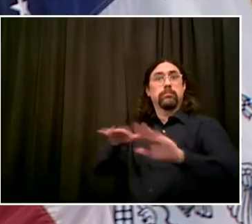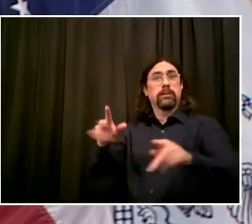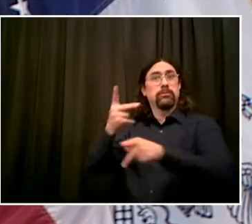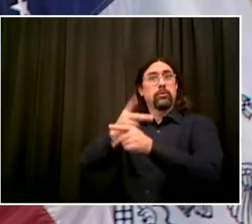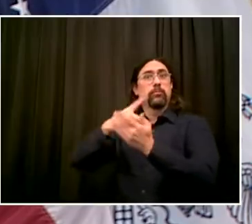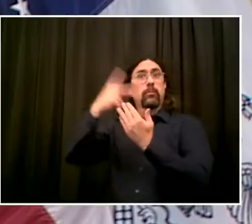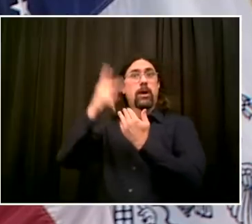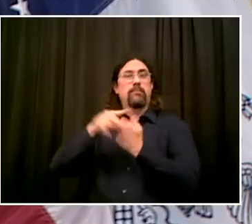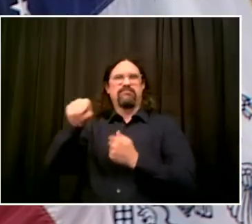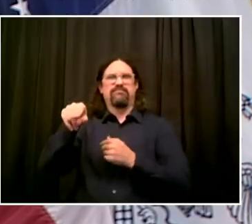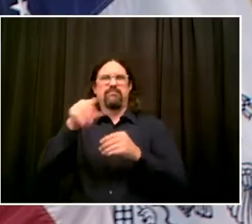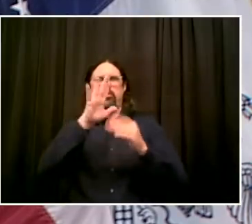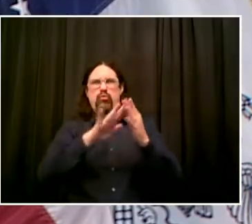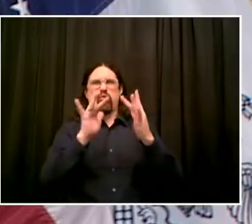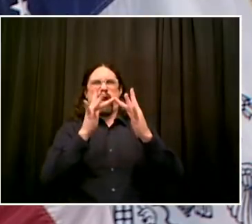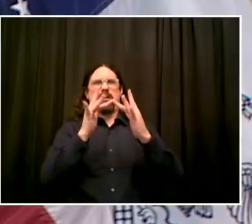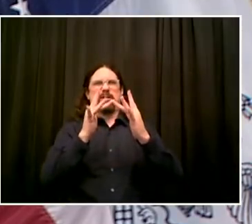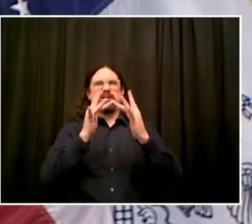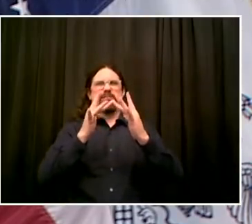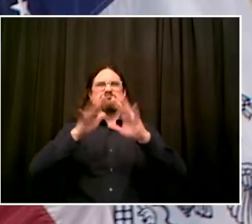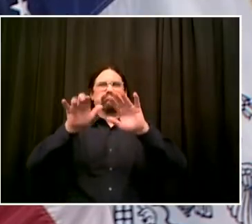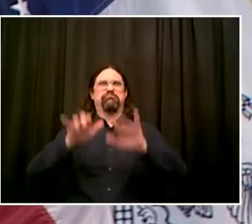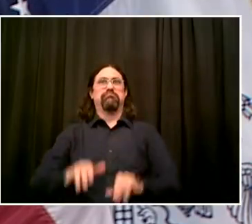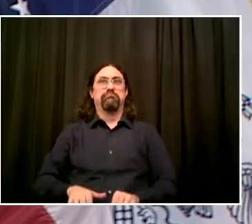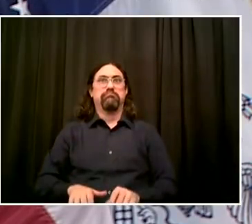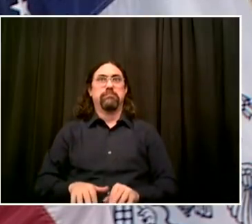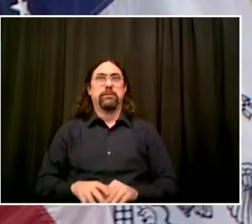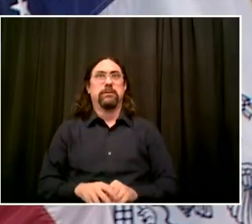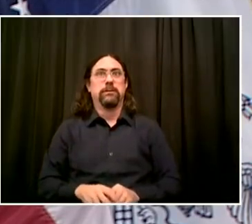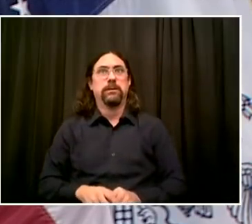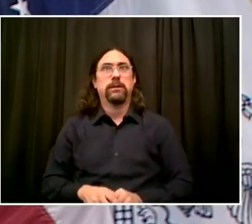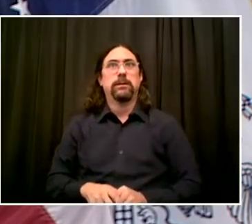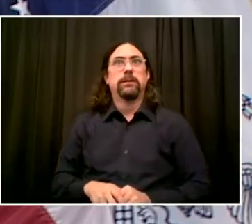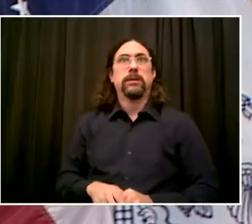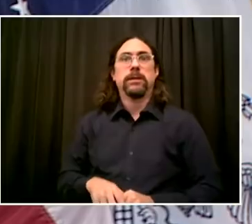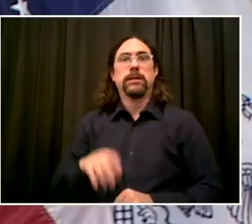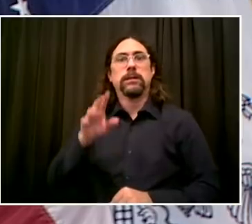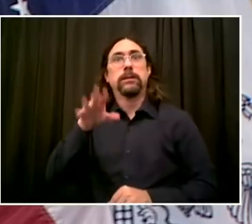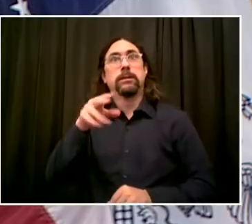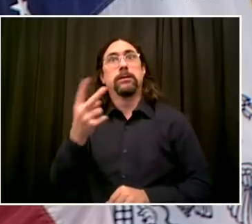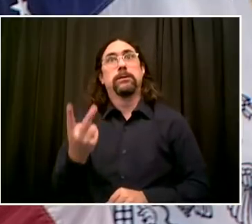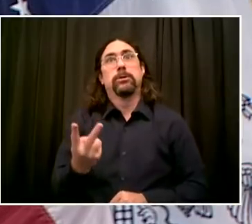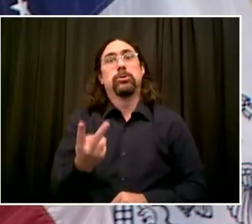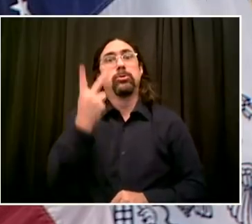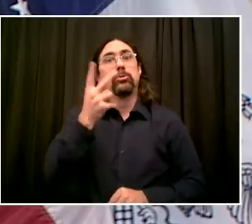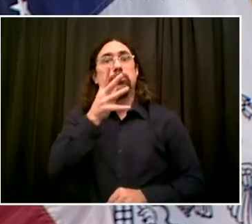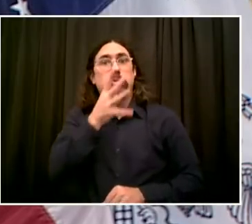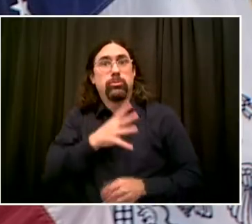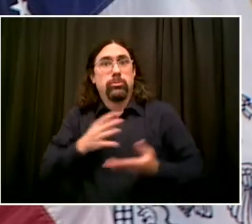WE CAN AND KEEP GOING FROM NOT. BOTH MELANIE D AN